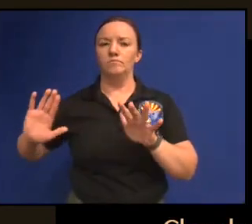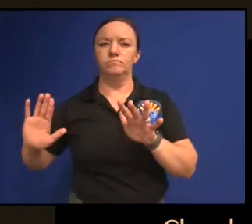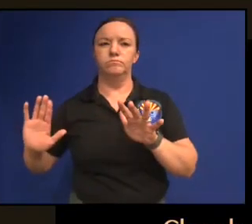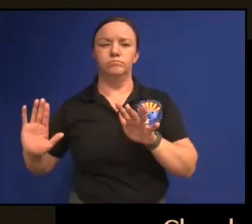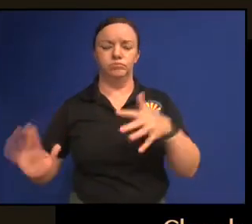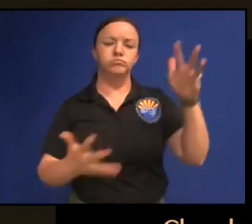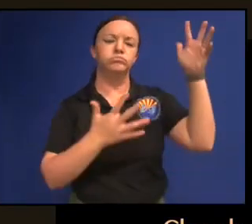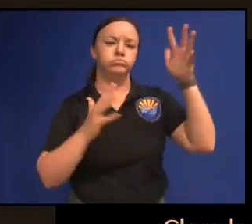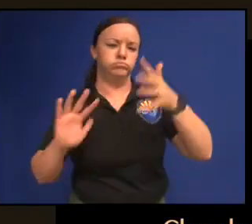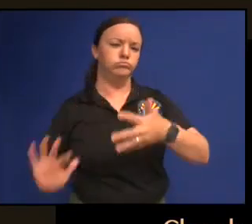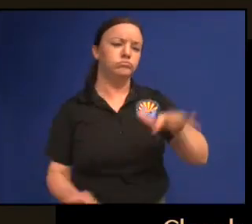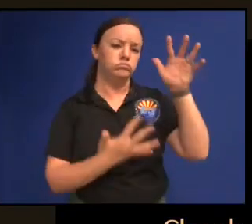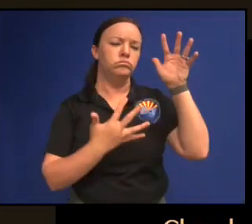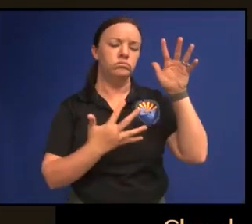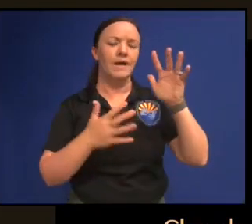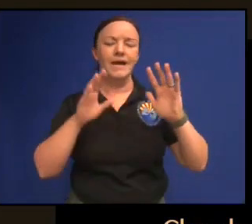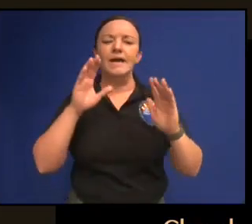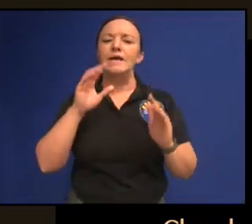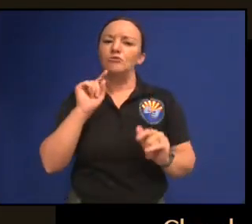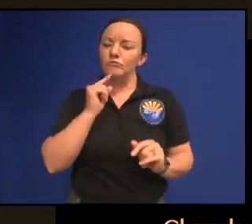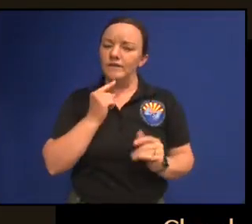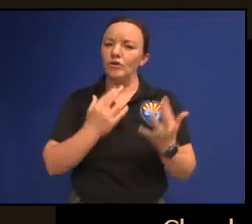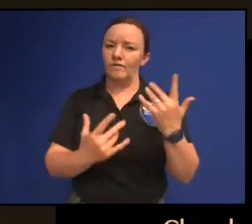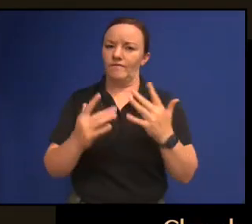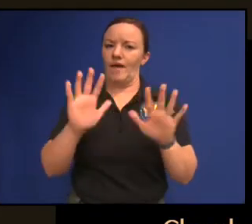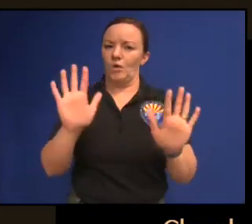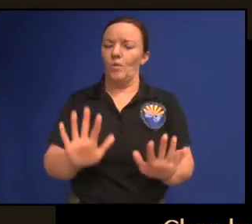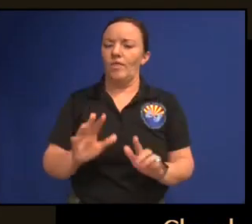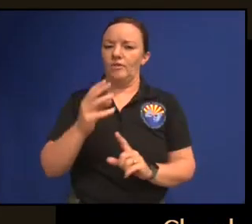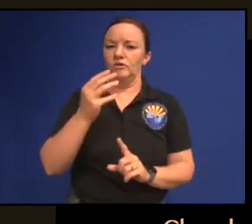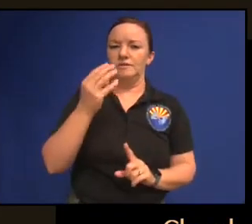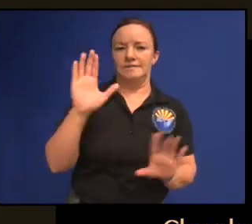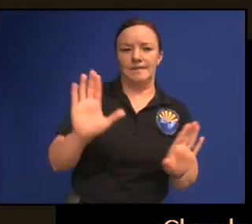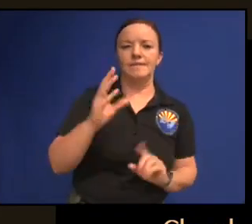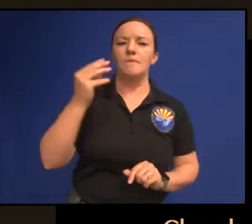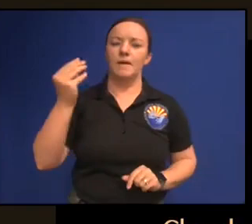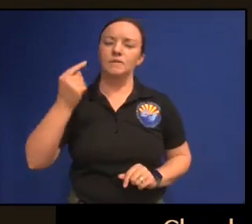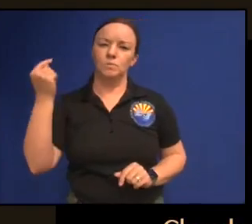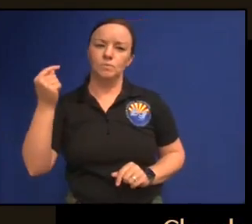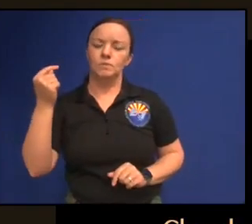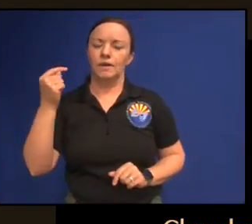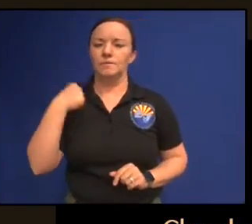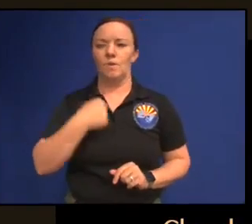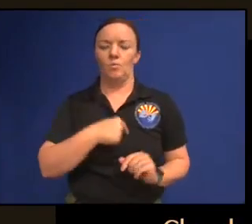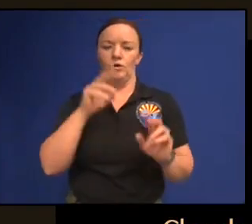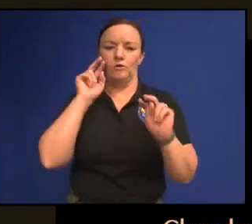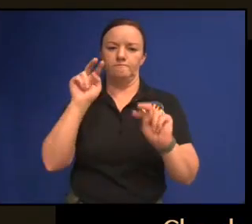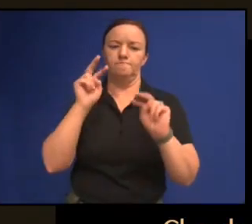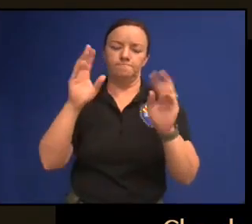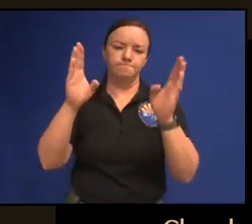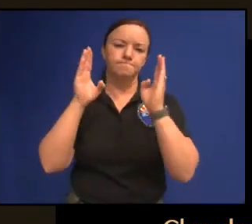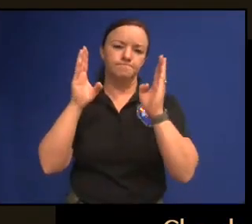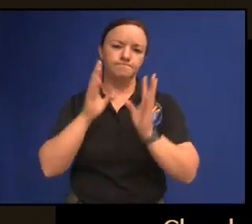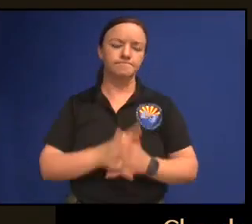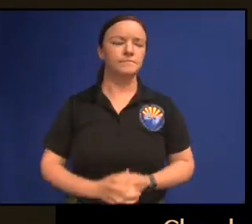SO THAT'S A HEADS UP FOR US, WE'RE WATCHING FOR THAT. AND FINALLY, BOTTOM LEFT. THAT IS PRECIPITATION